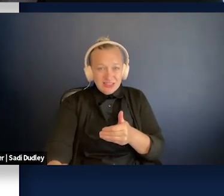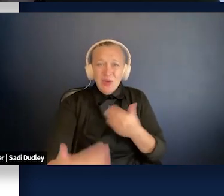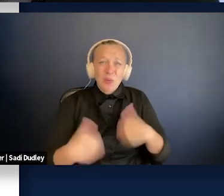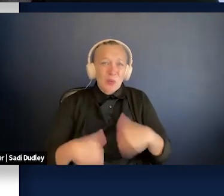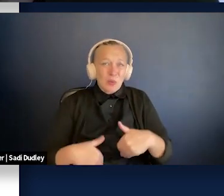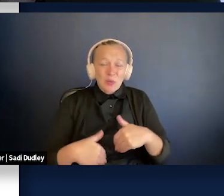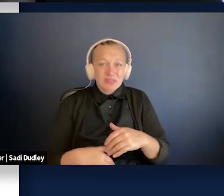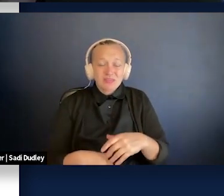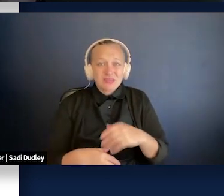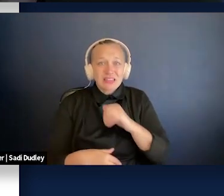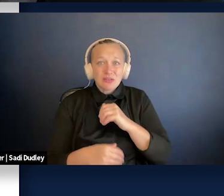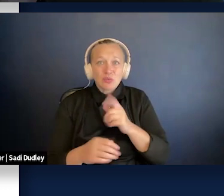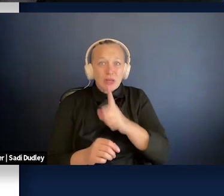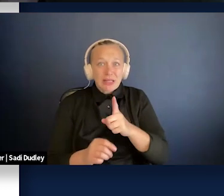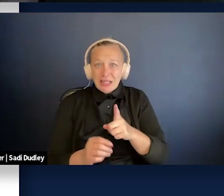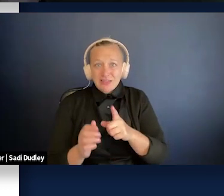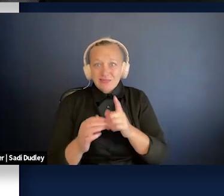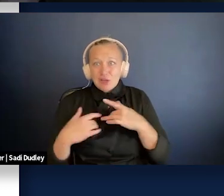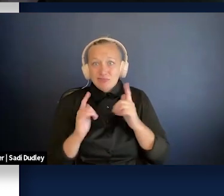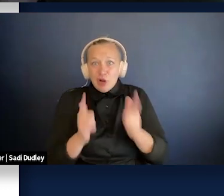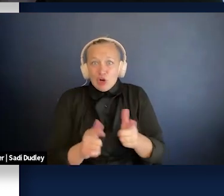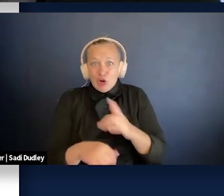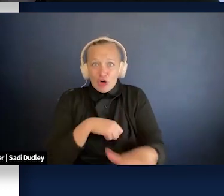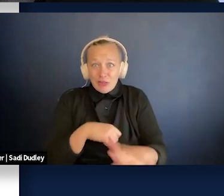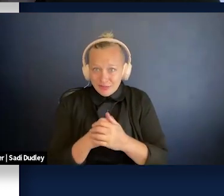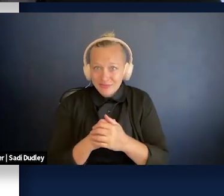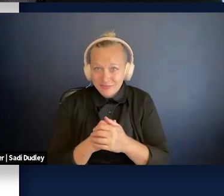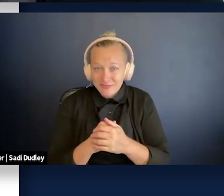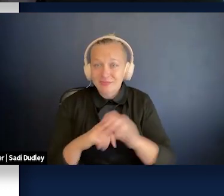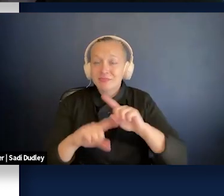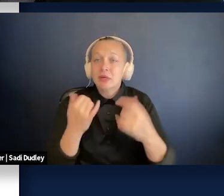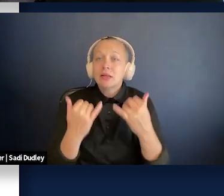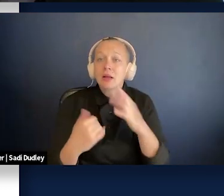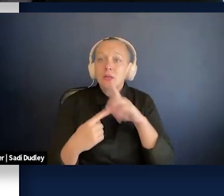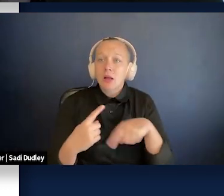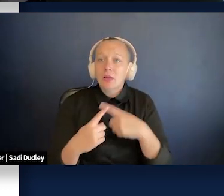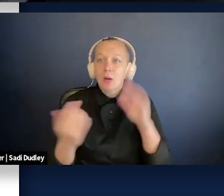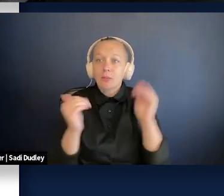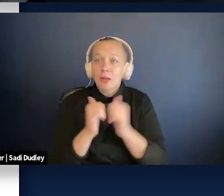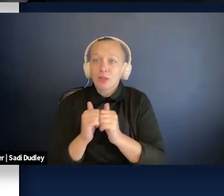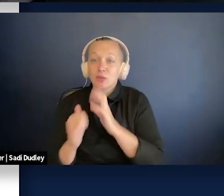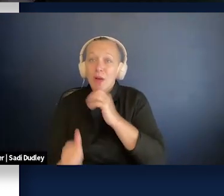And young adults with CP had a higher recurrent risk of pneumococcal pneumonia compared to elderly without CP.